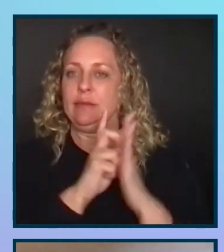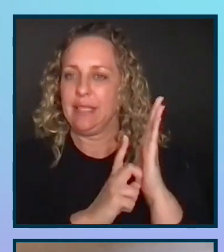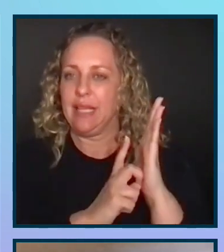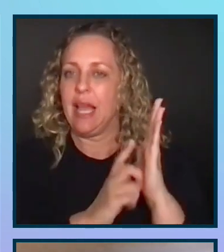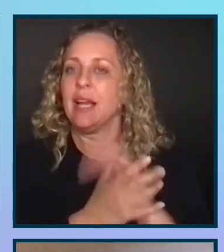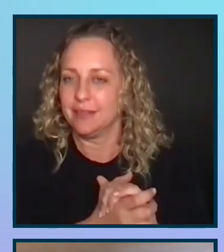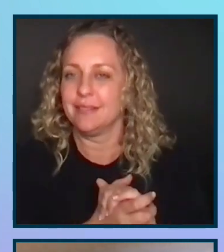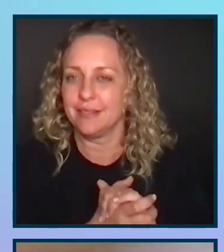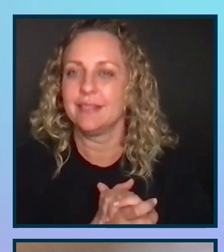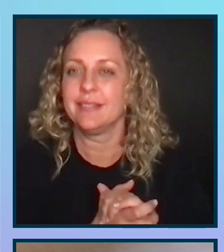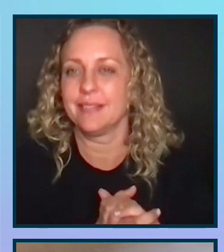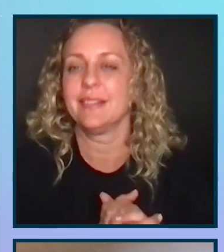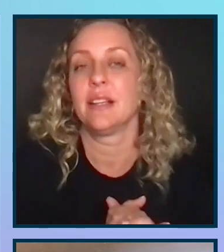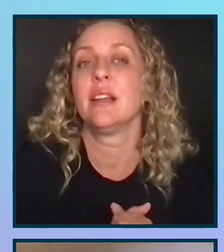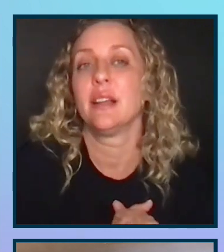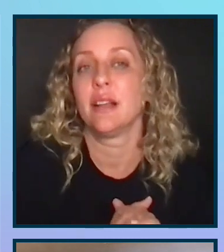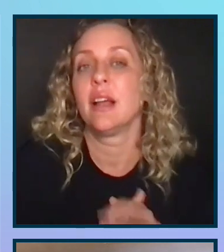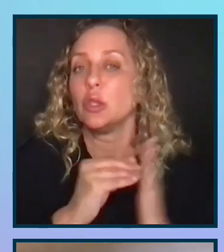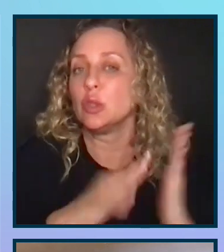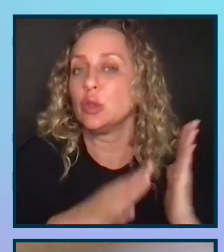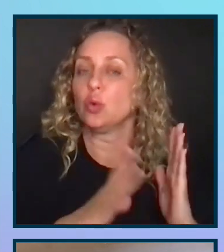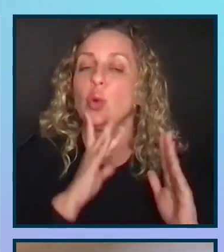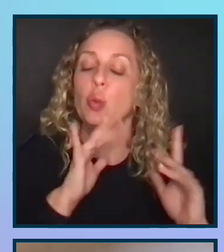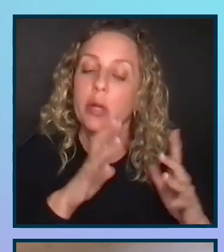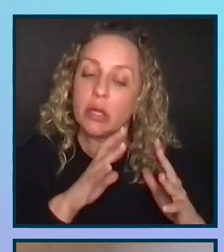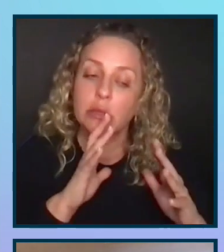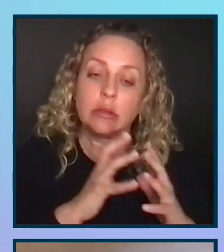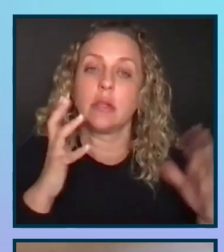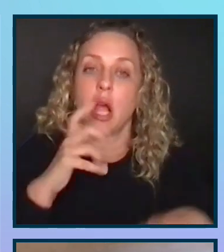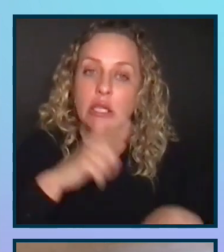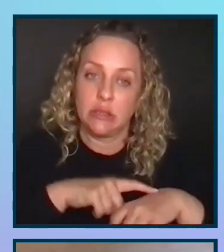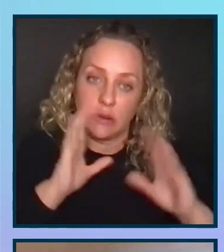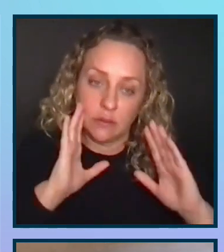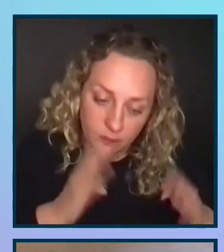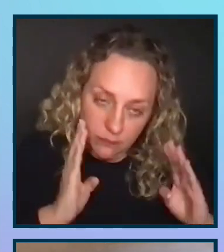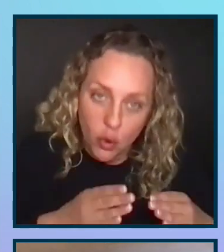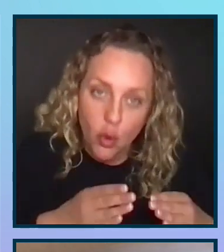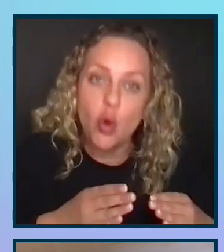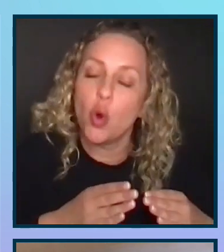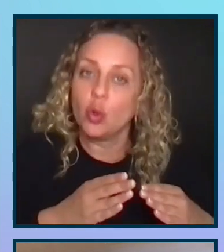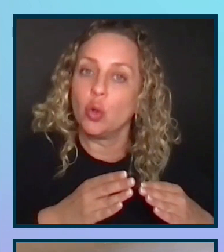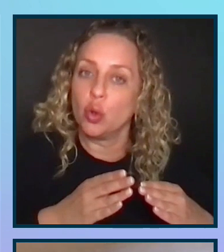The students spent a great deal of time studying the Universal Design for Learning